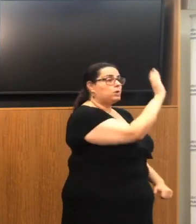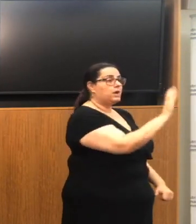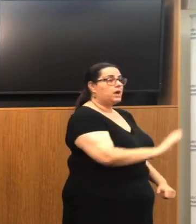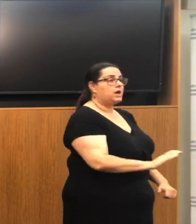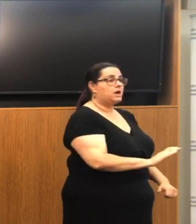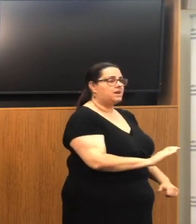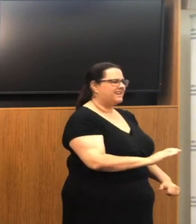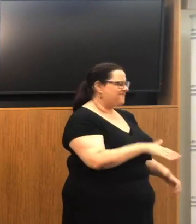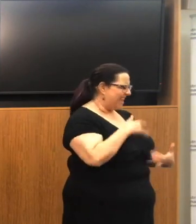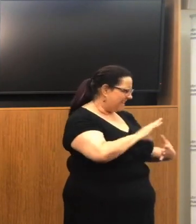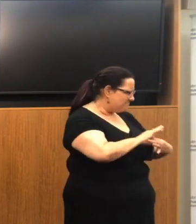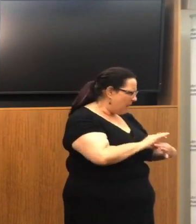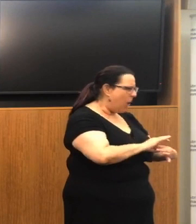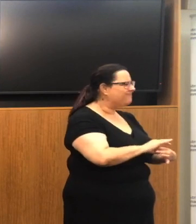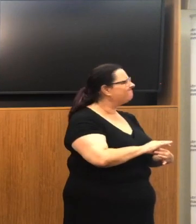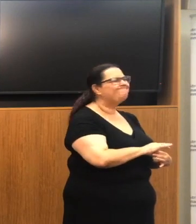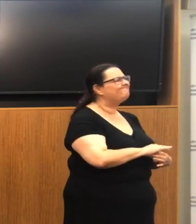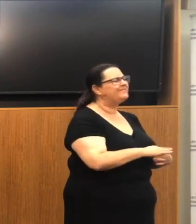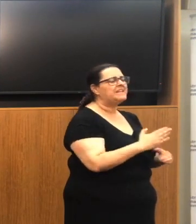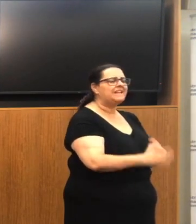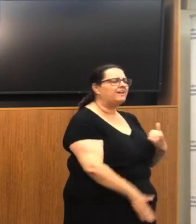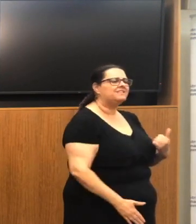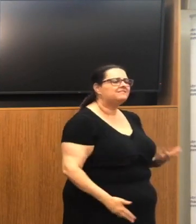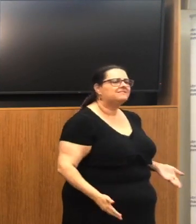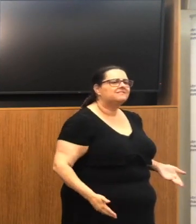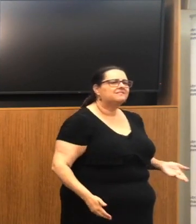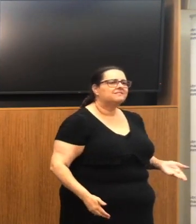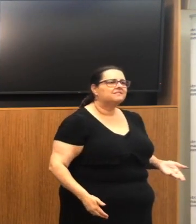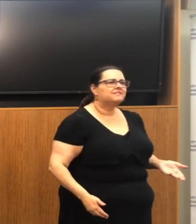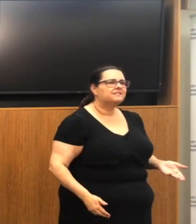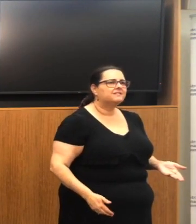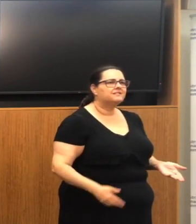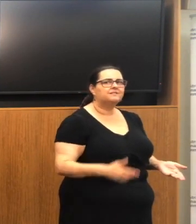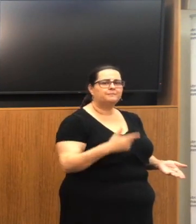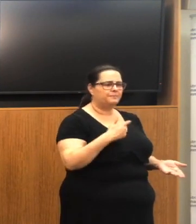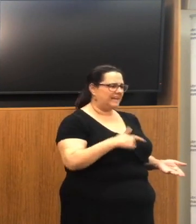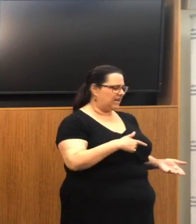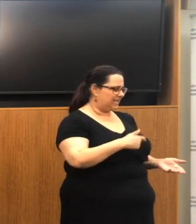to belong because you're strange here.